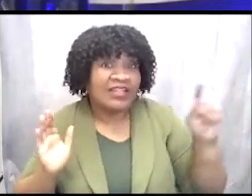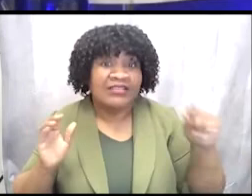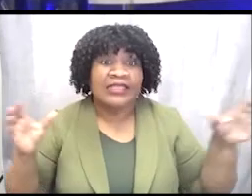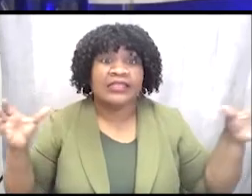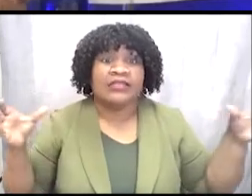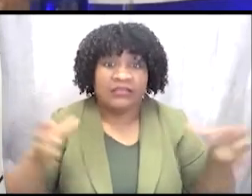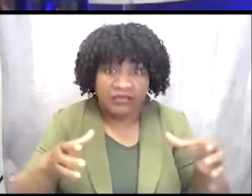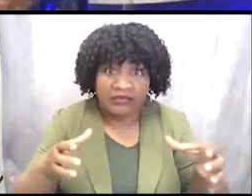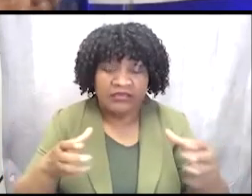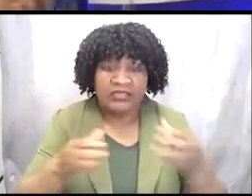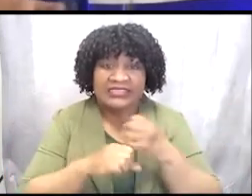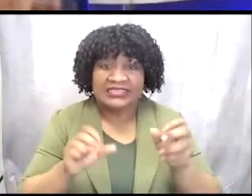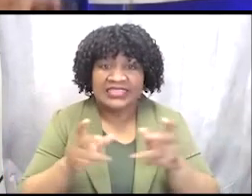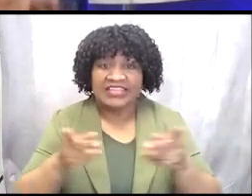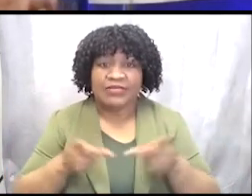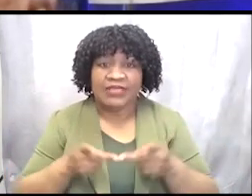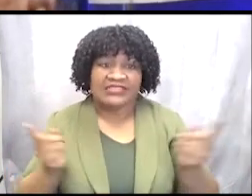where they can come and talk about it.